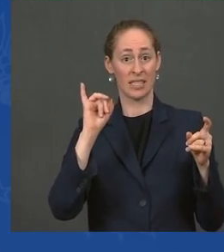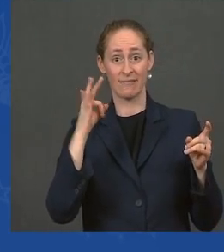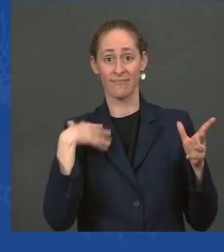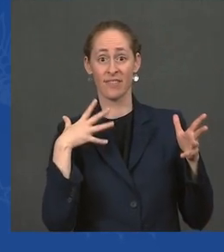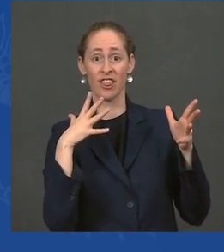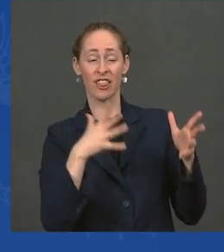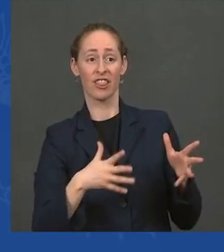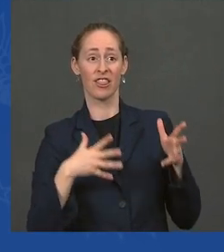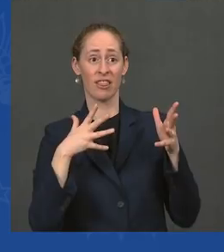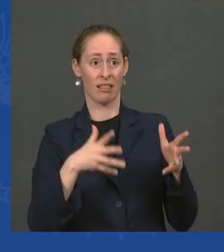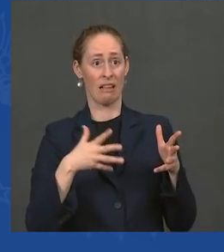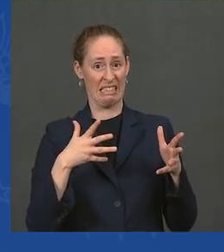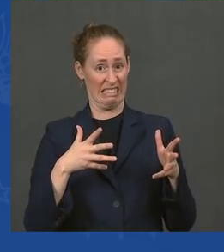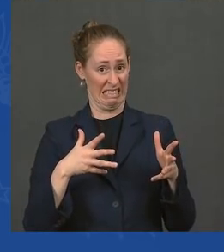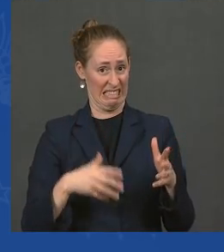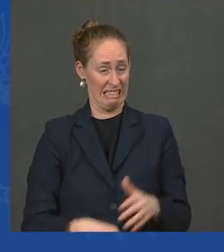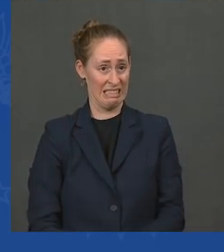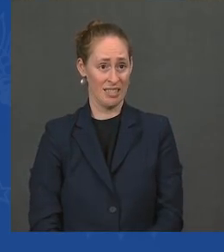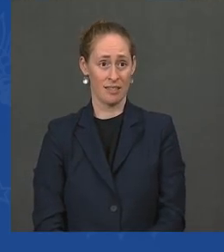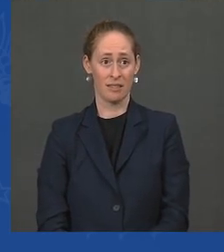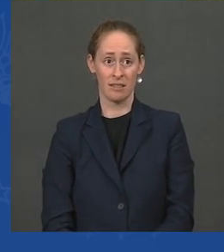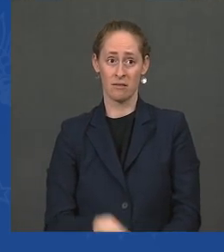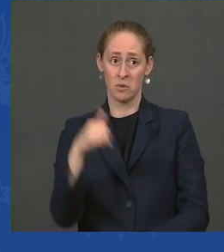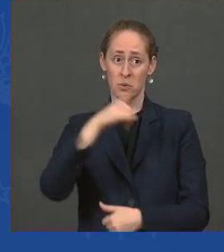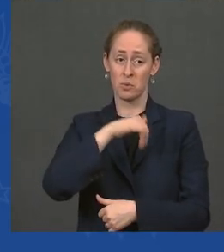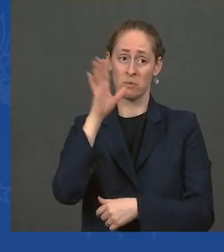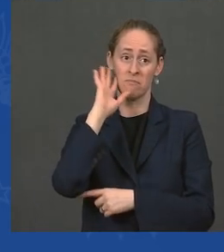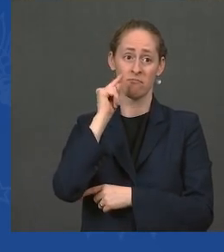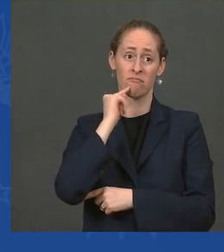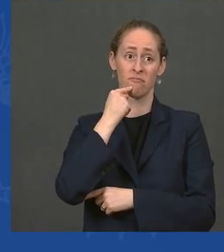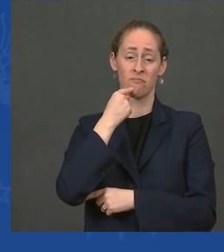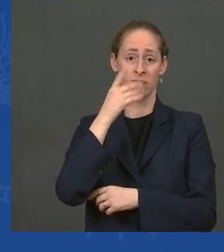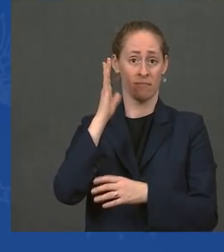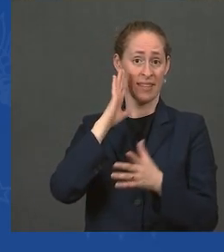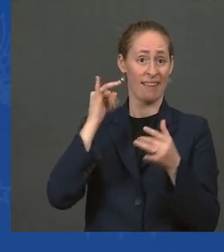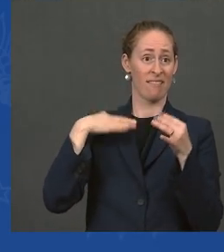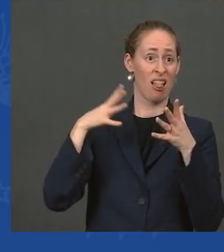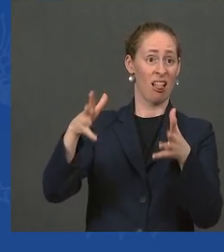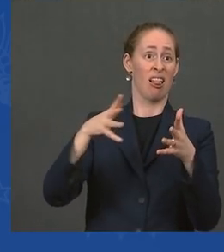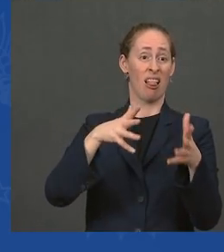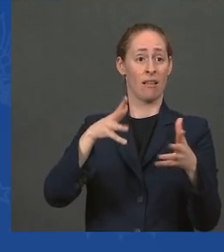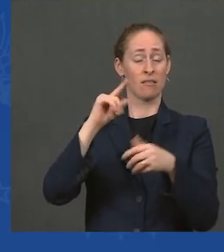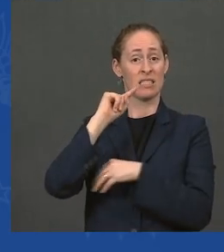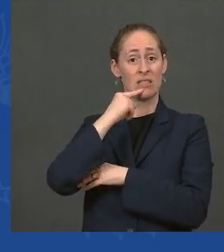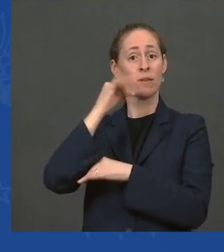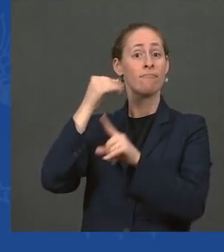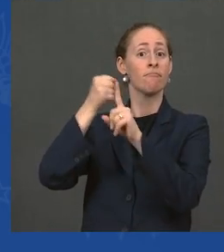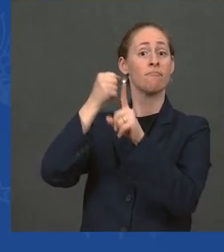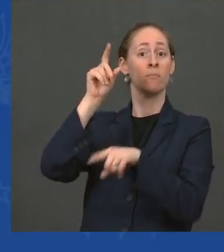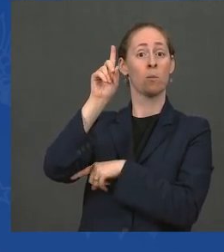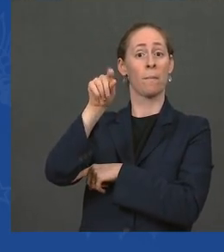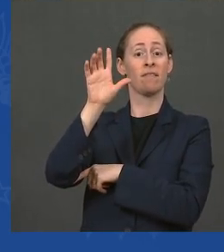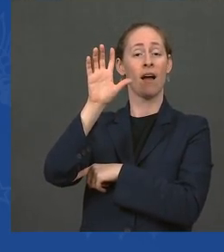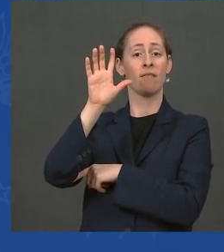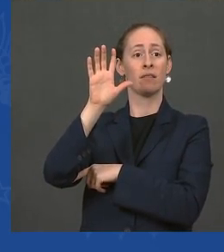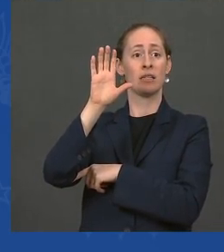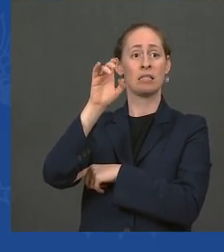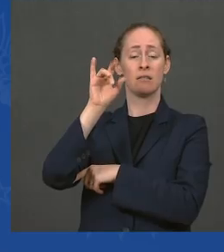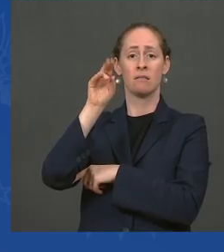1.5 degrees Celsius, we're in trouble. Look, I haven't passed -- we haven't passed a major infrastructure bill